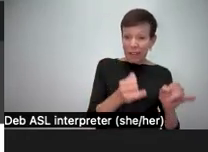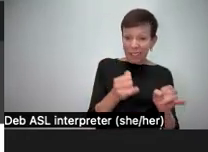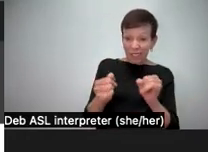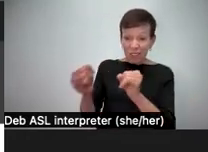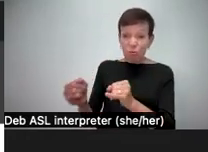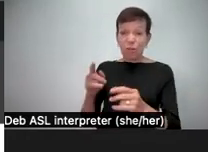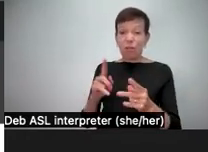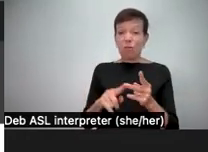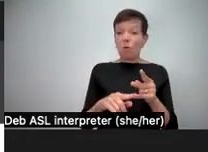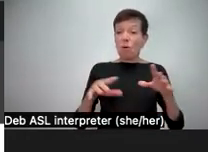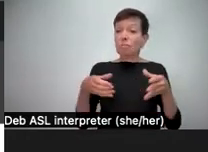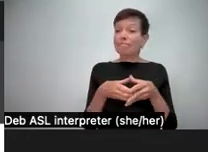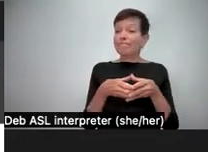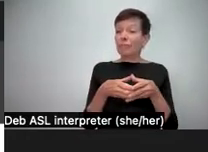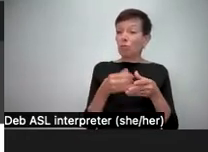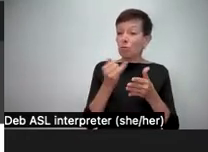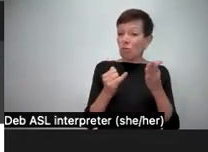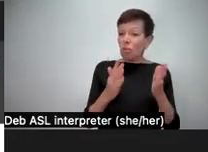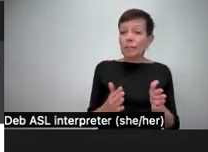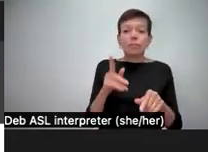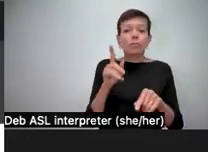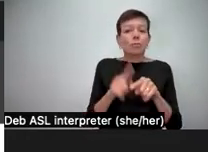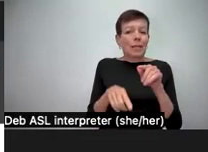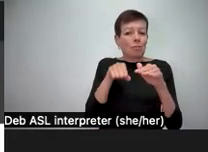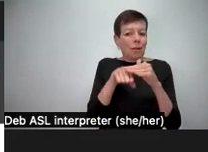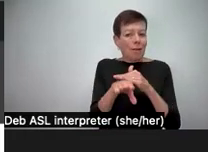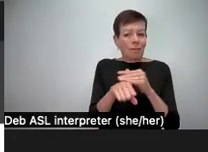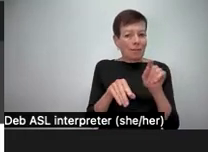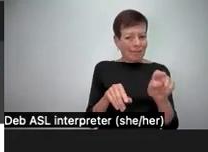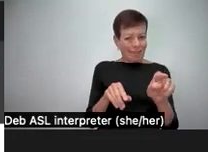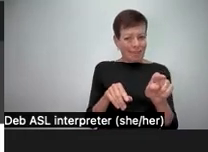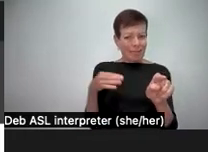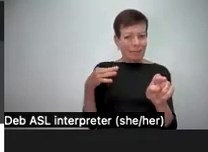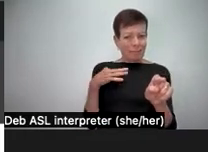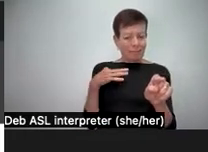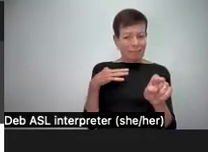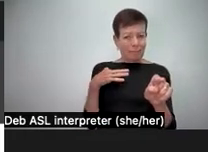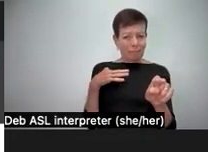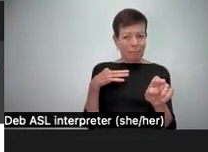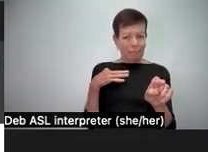to this grant on our platform. It doesn't matter if you're not an arts organization,